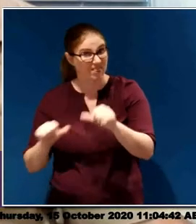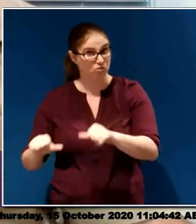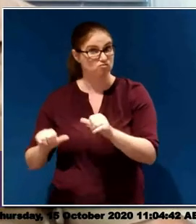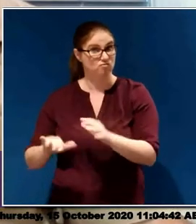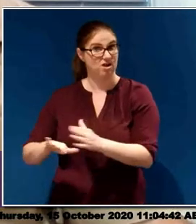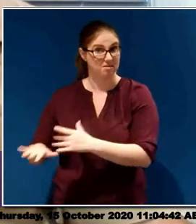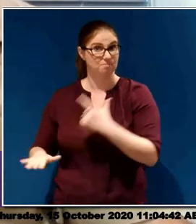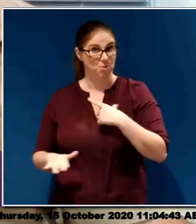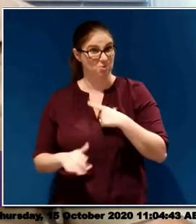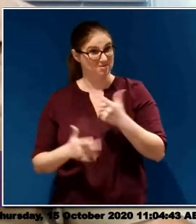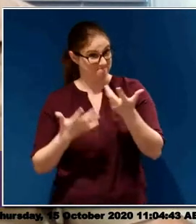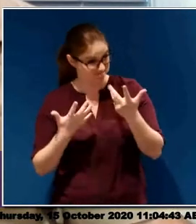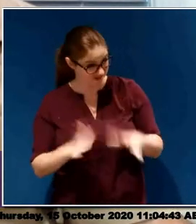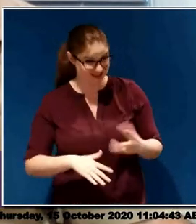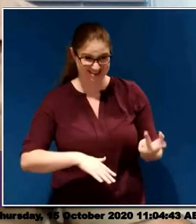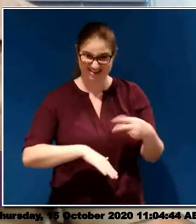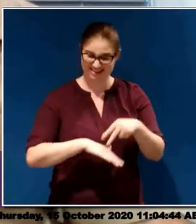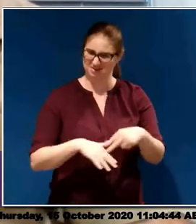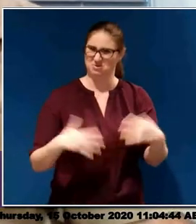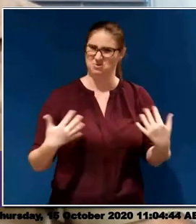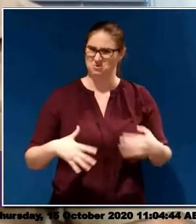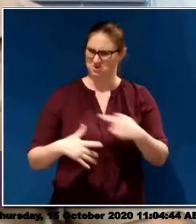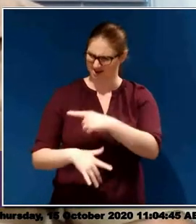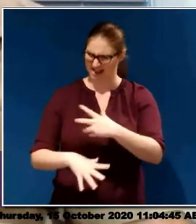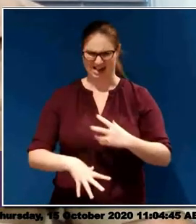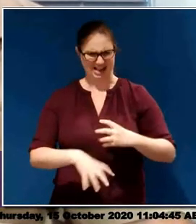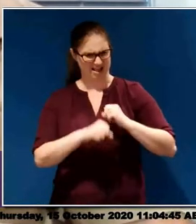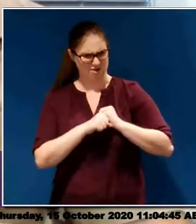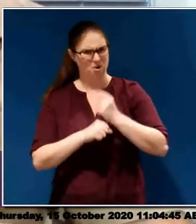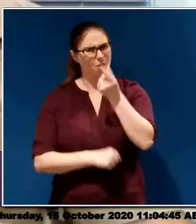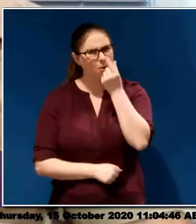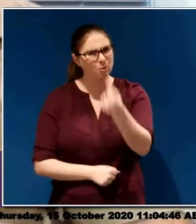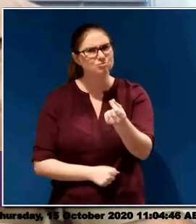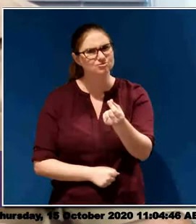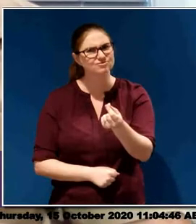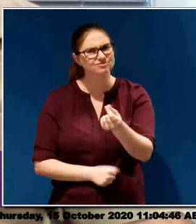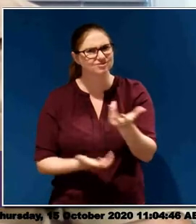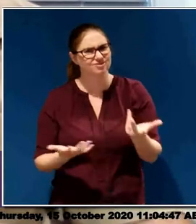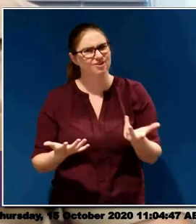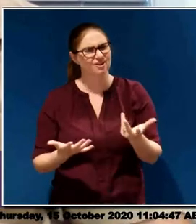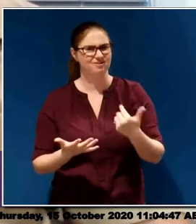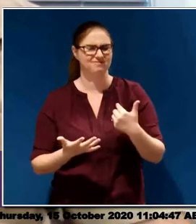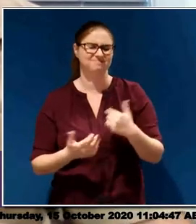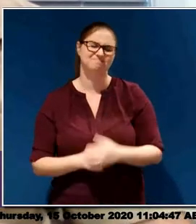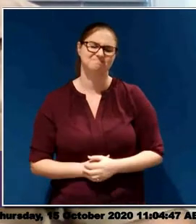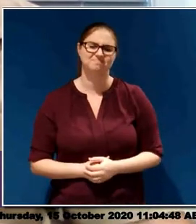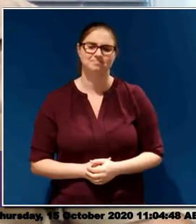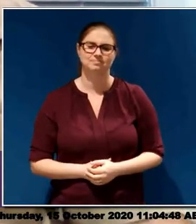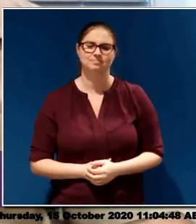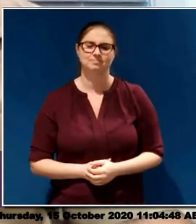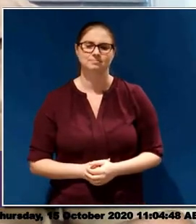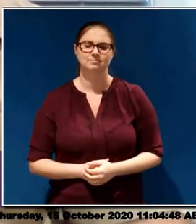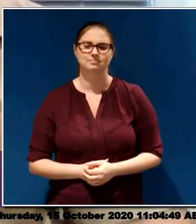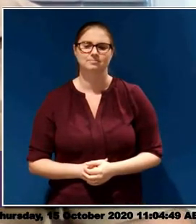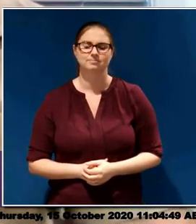that he'd got the courage to do that, so Alex and I were - And just his schoolmates, they all accepted him for what he was.